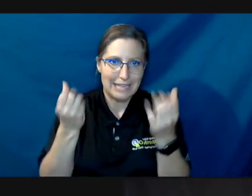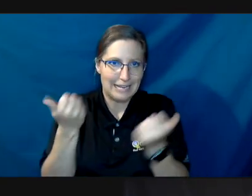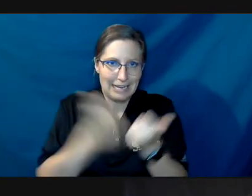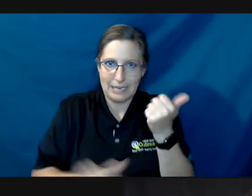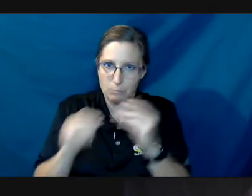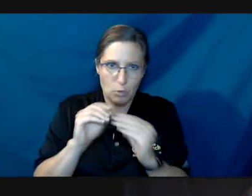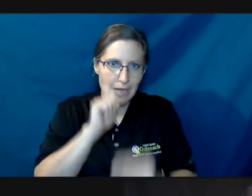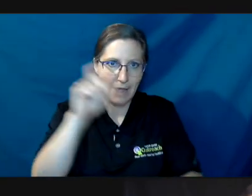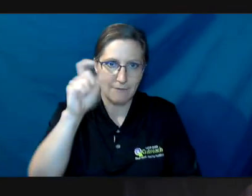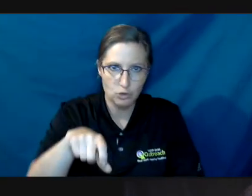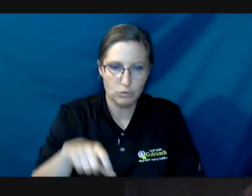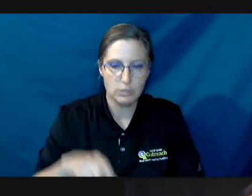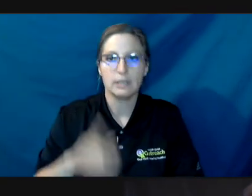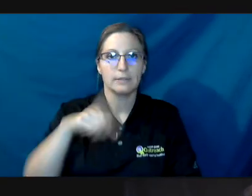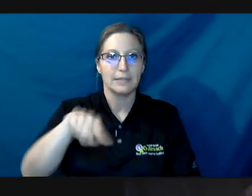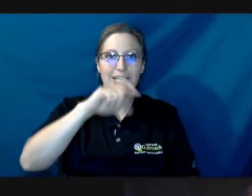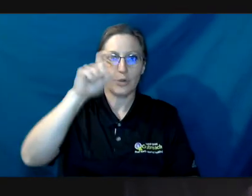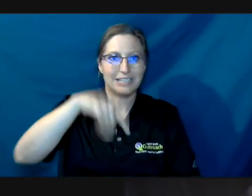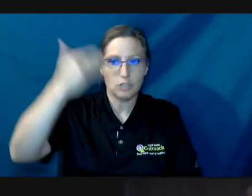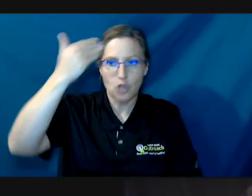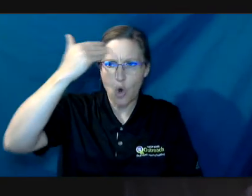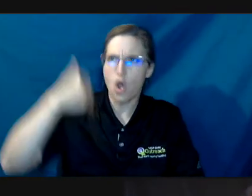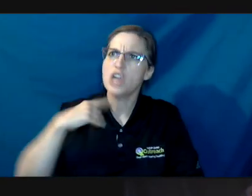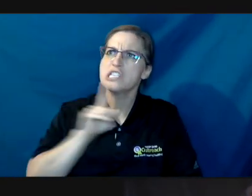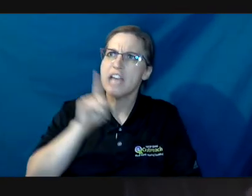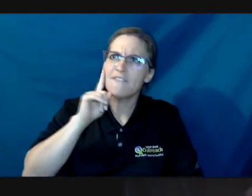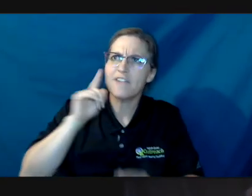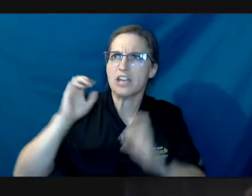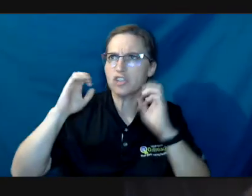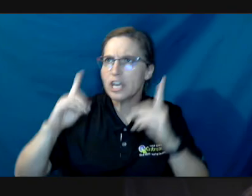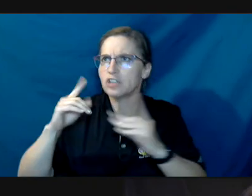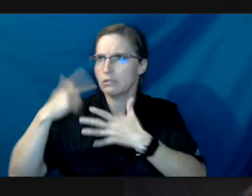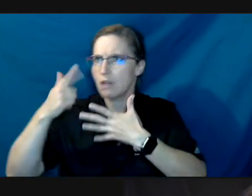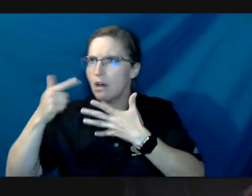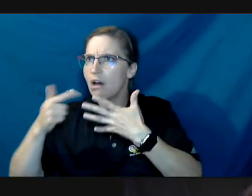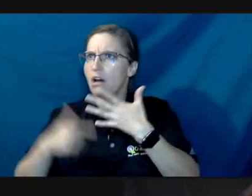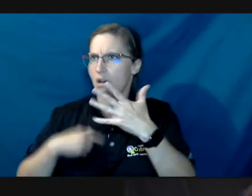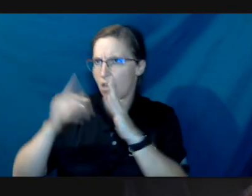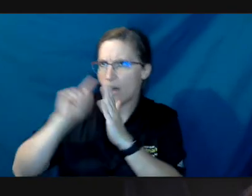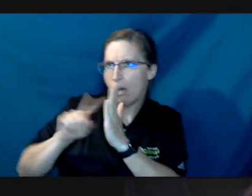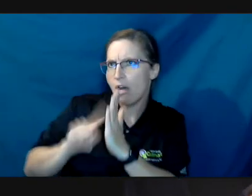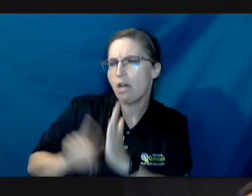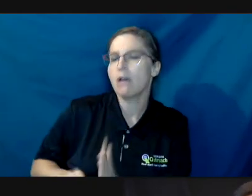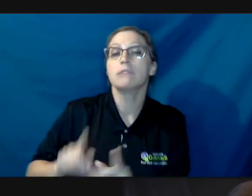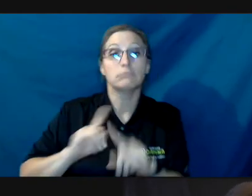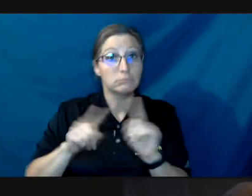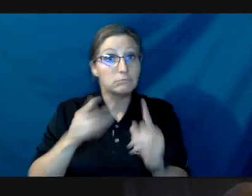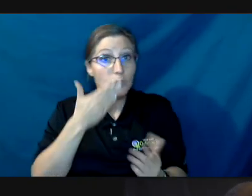They don't have to know the intricacies of deaf education. I think it's a great opportunity for the educational interpreter